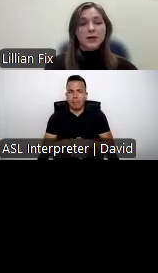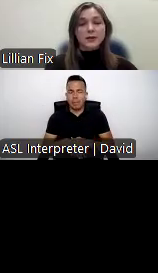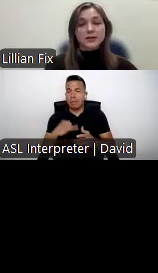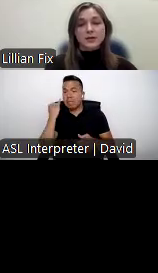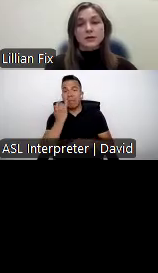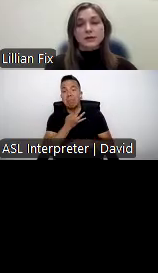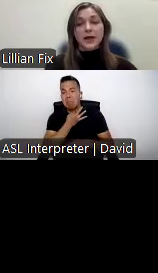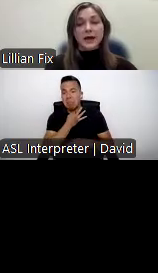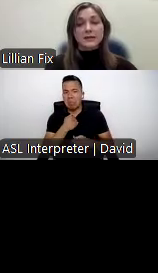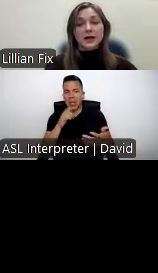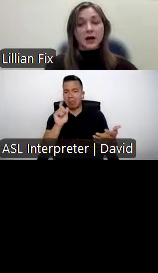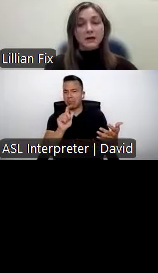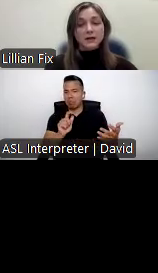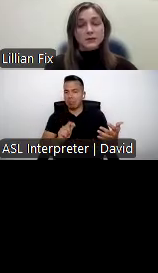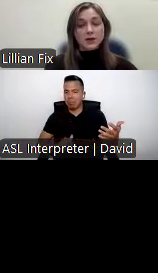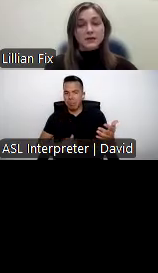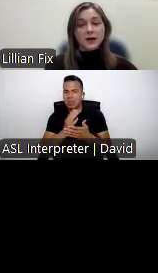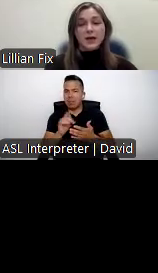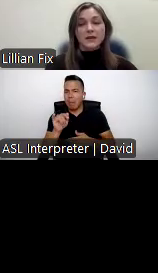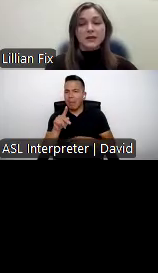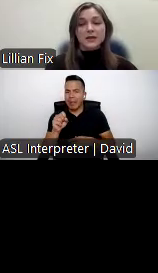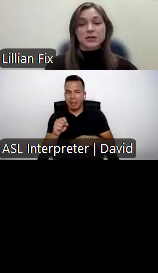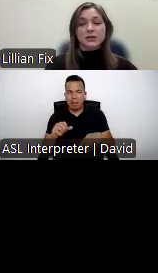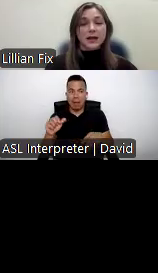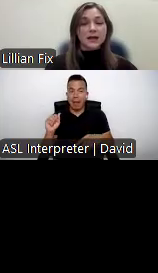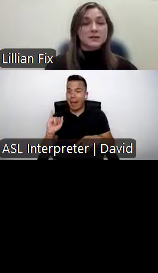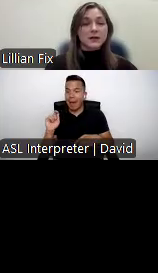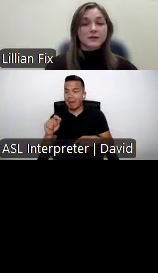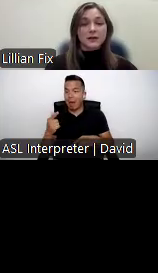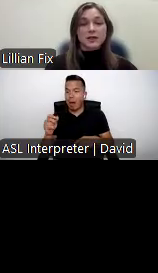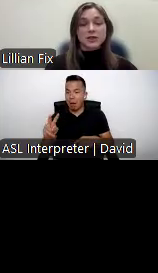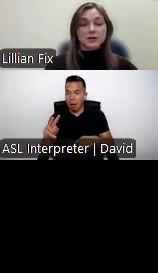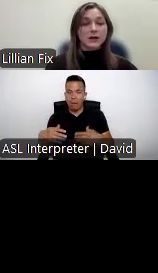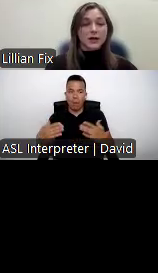incorporated in the TEGL, so ai. gov is one of them, and then the National Science Foundation,